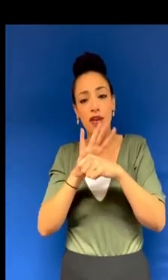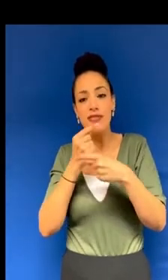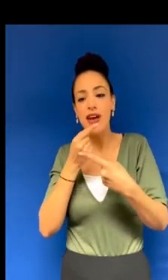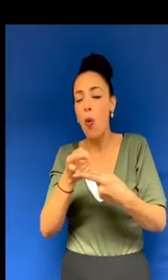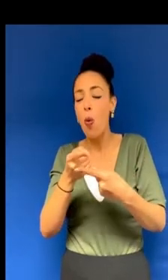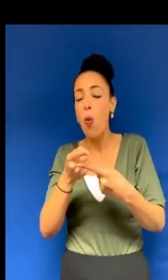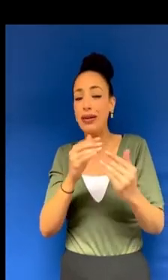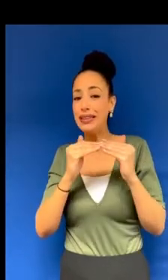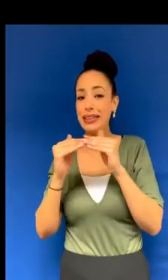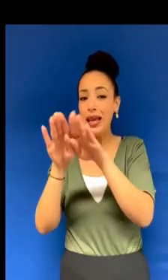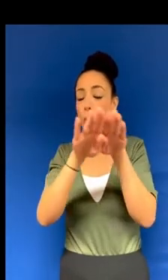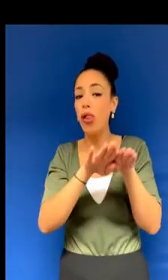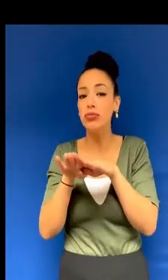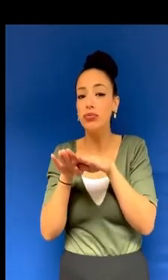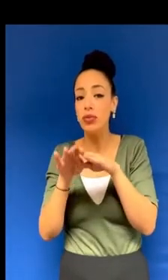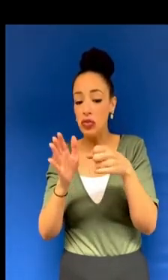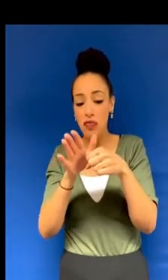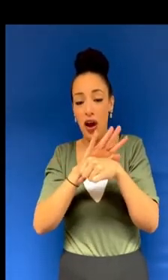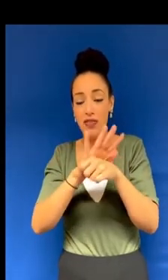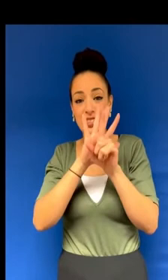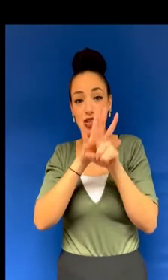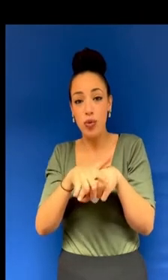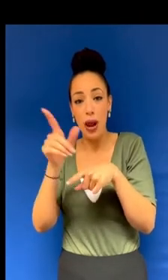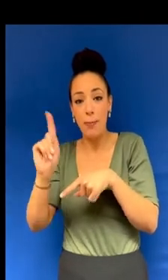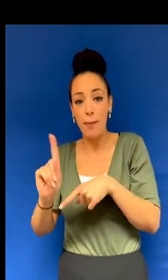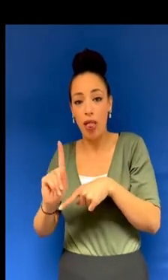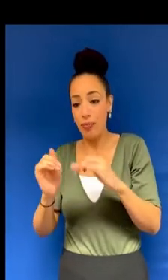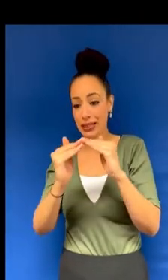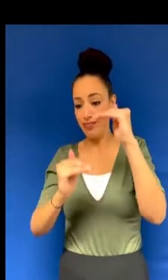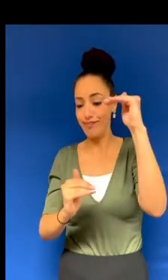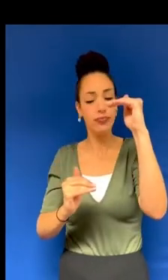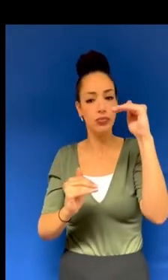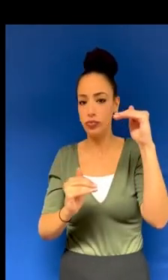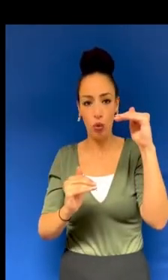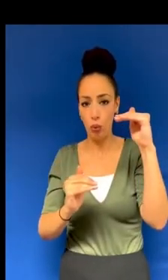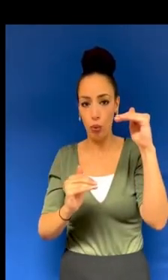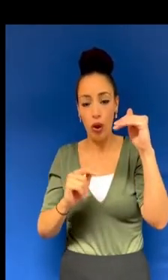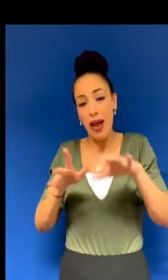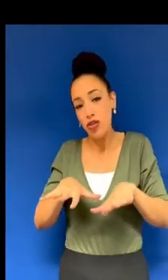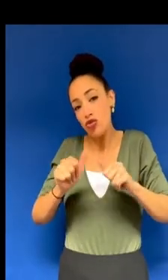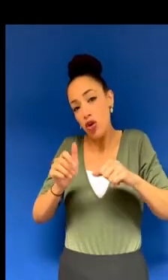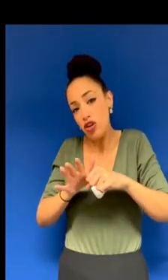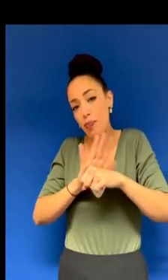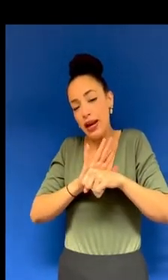pavement. If we take our minds back to March, this virus is being called the equal leveler,